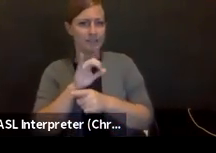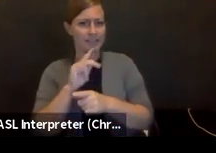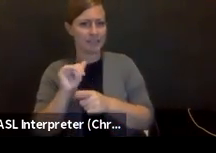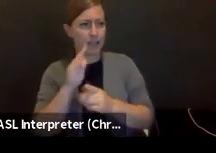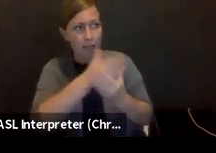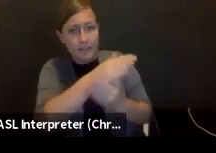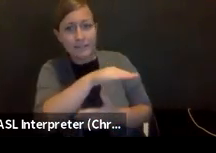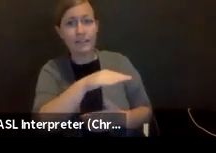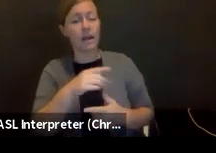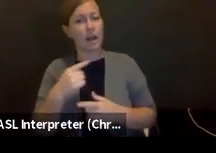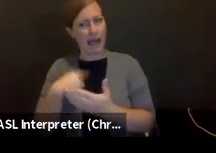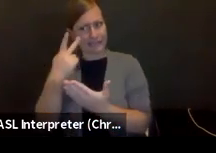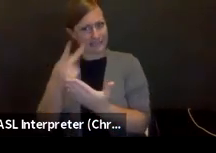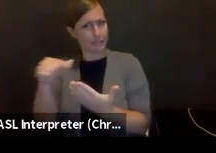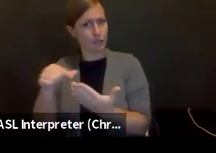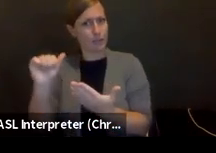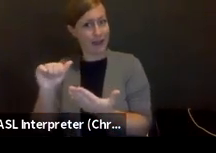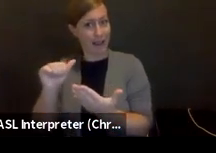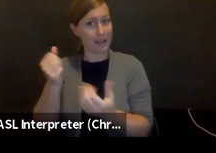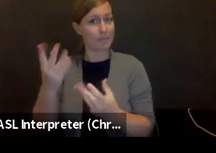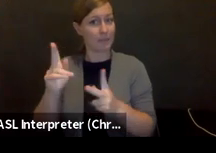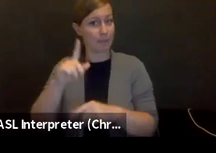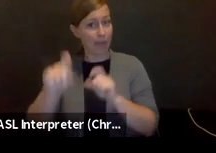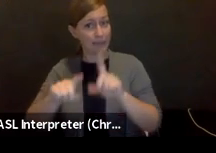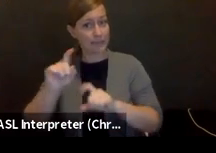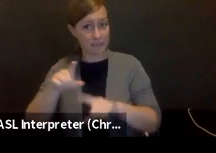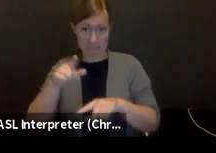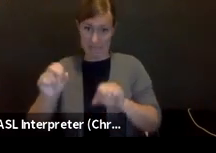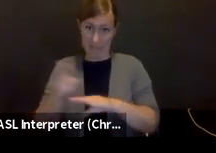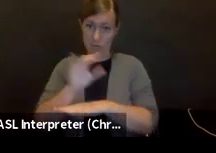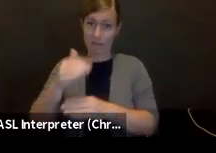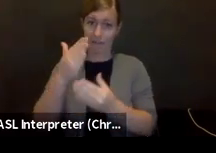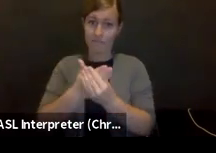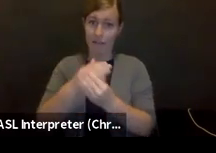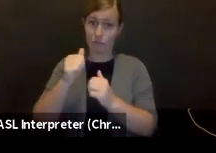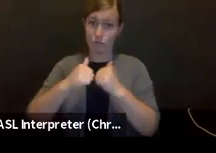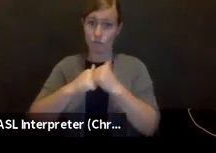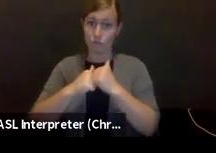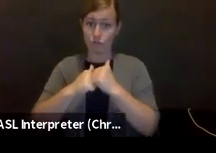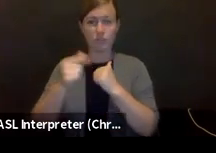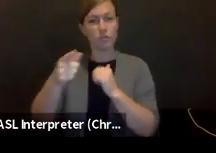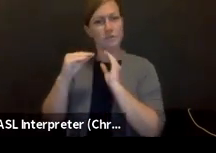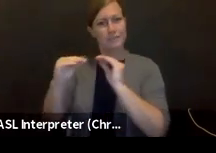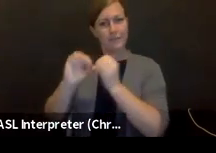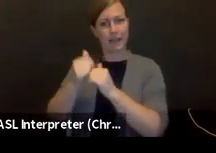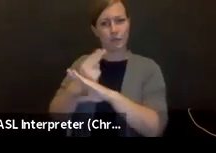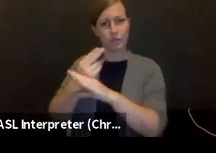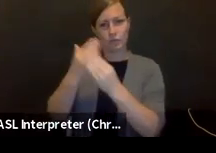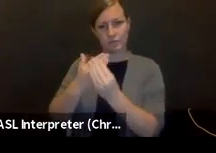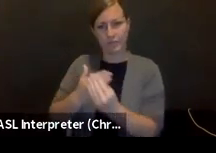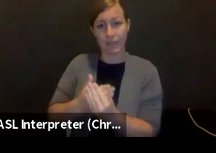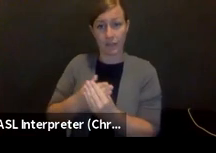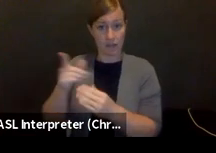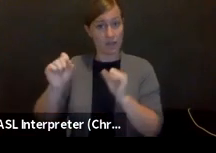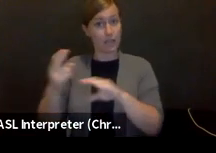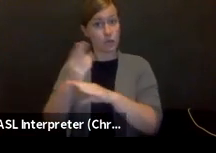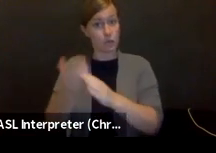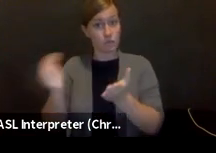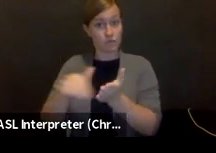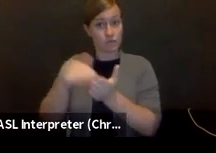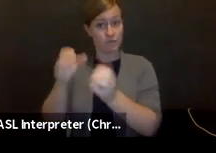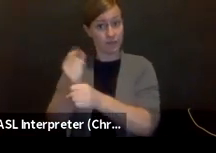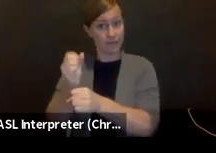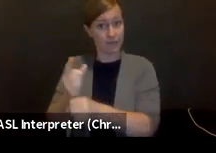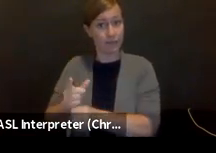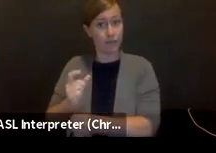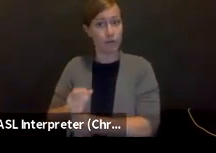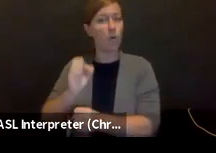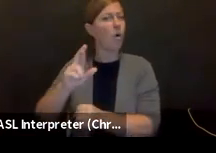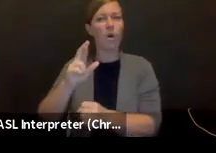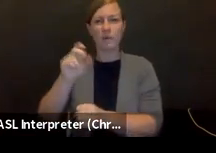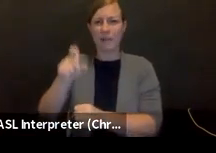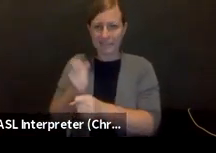ESD 112 --Kristina Wambold: One of the questions I keep seeing in the chat is can I use this file structure. So you're teaching them how to use folders right now. Can they reuse these year after year, or do they have to start over from scratch every time.